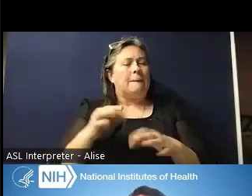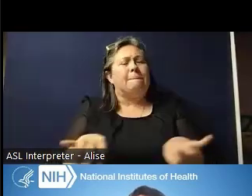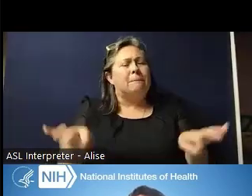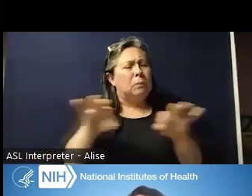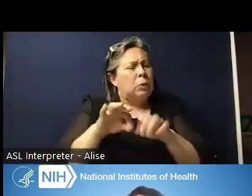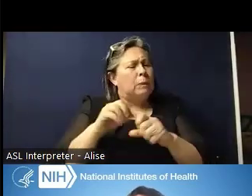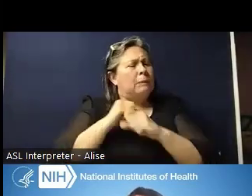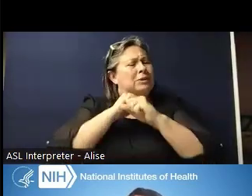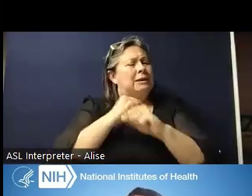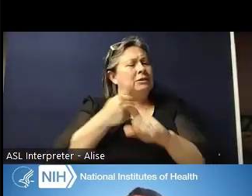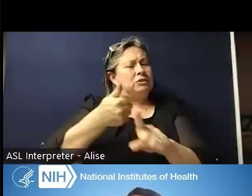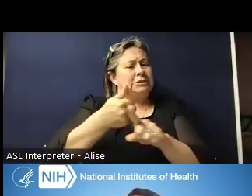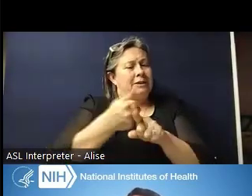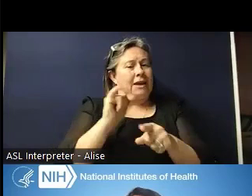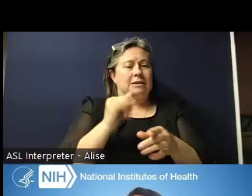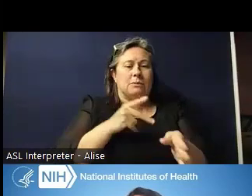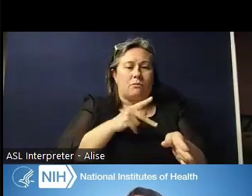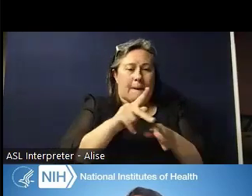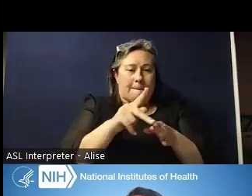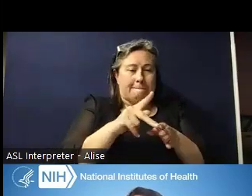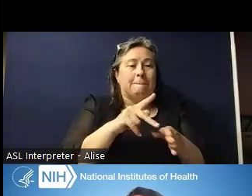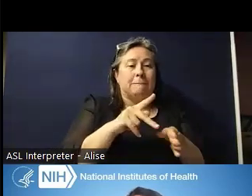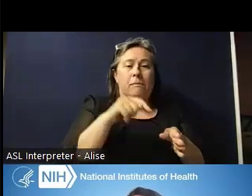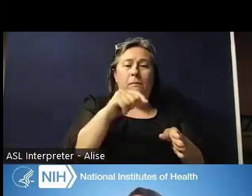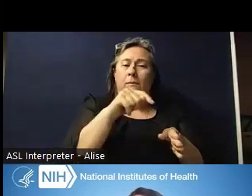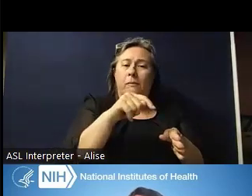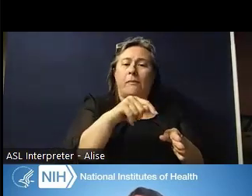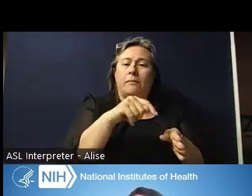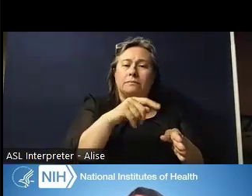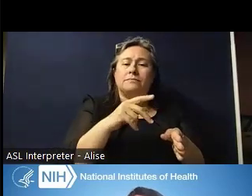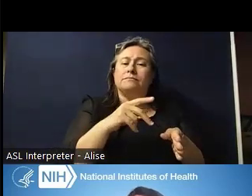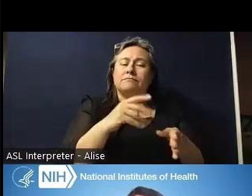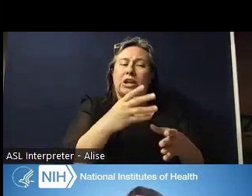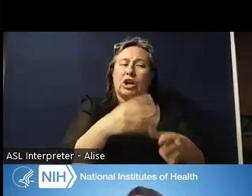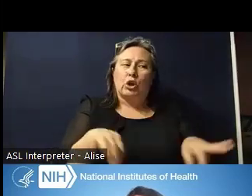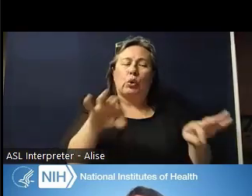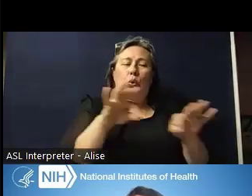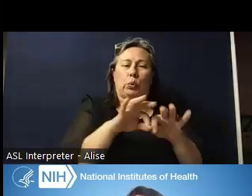as the prime when you're writing up those agreements and include all of those details.